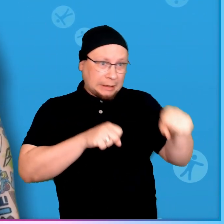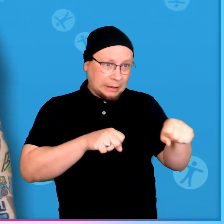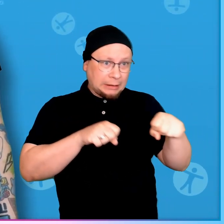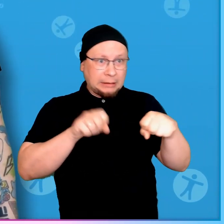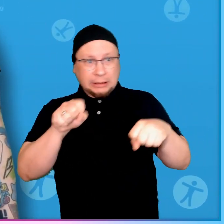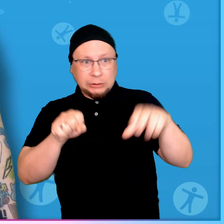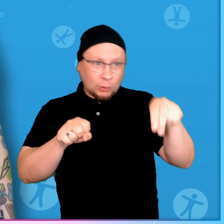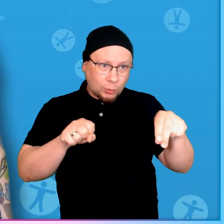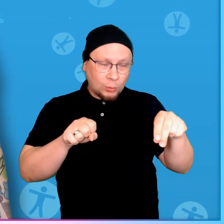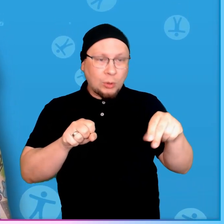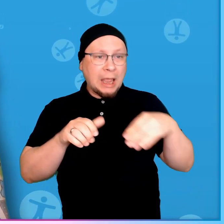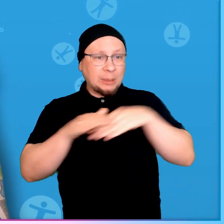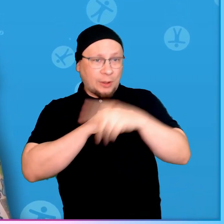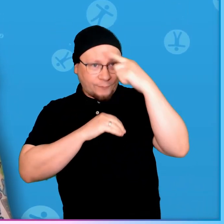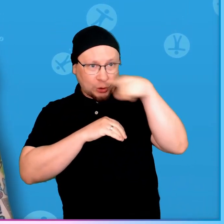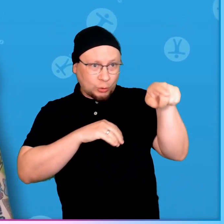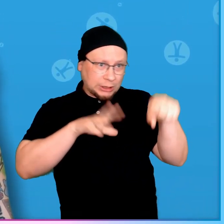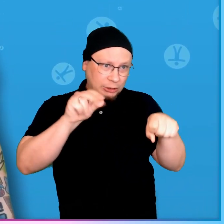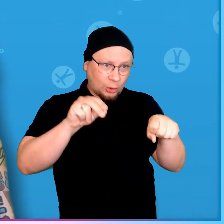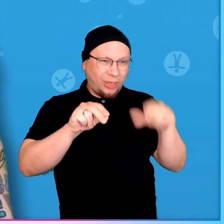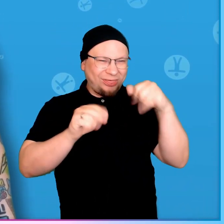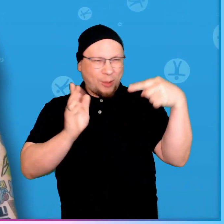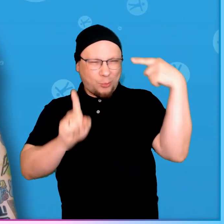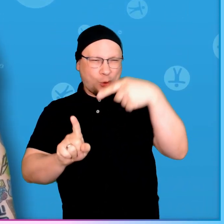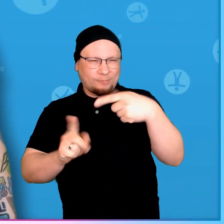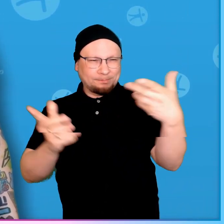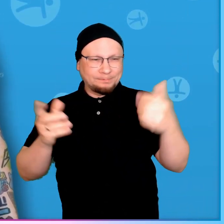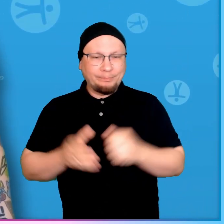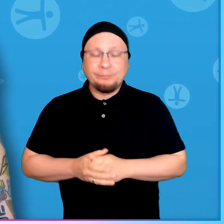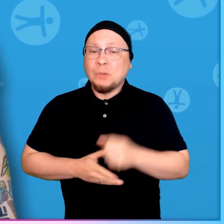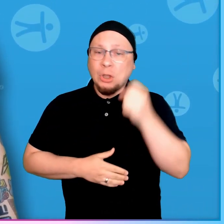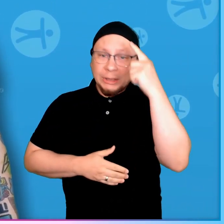While not every single video game showcased today is going to be accessible for every single